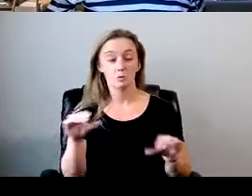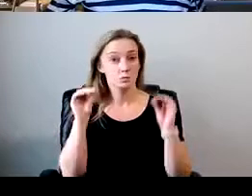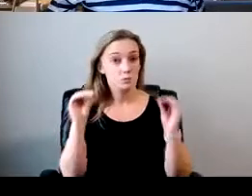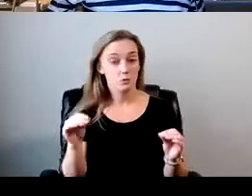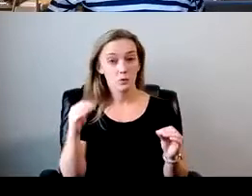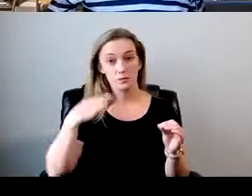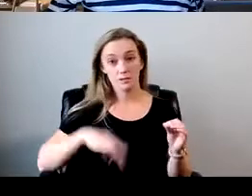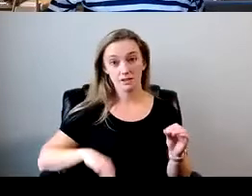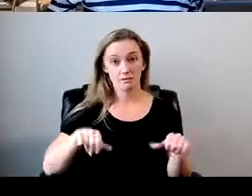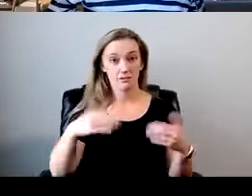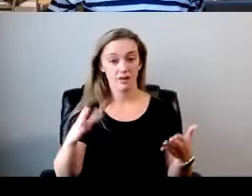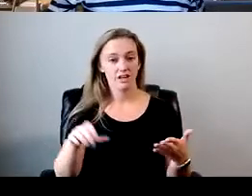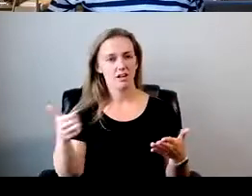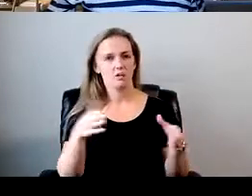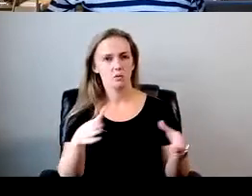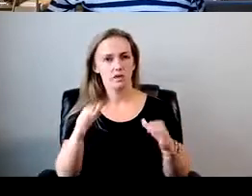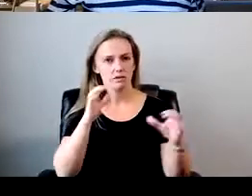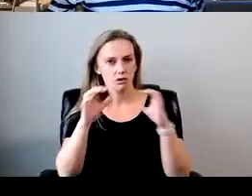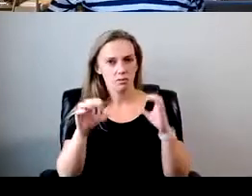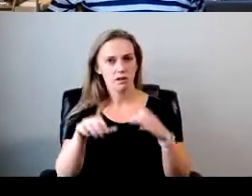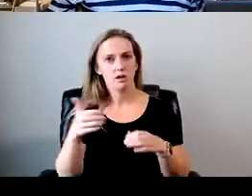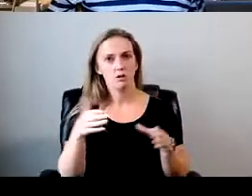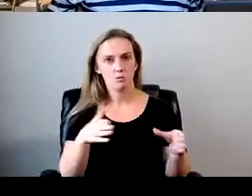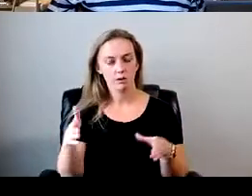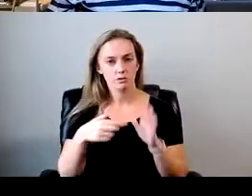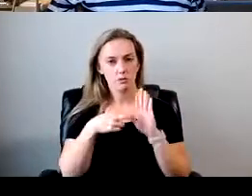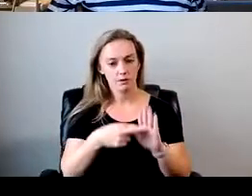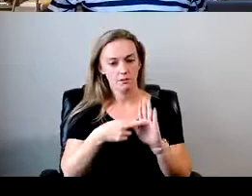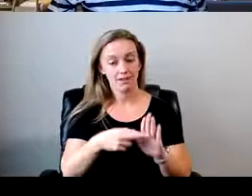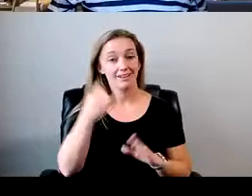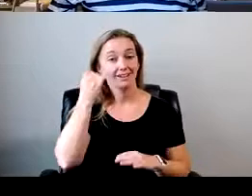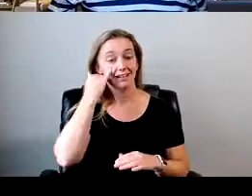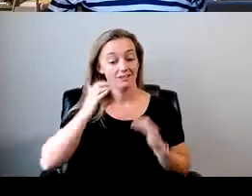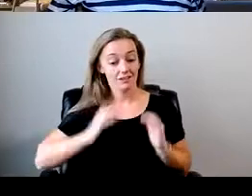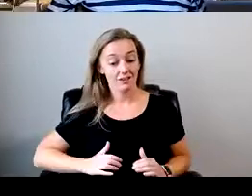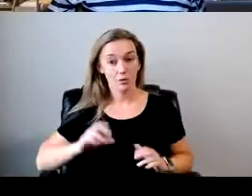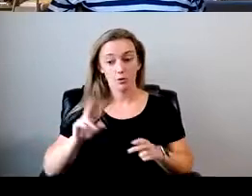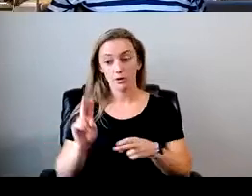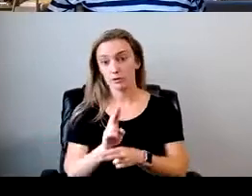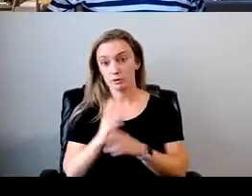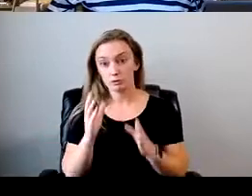means of communication, alternate ways of representation. If the client or the consumer or whatever word you use there,